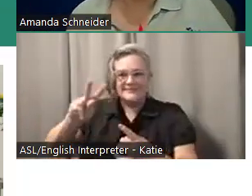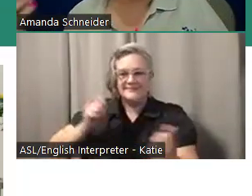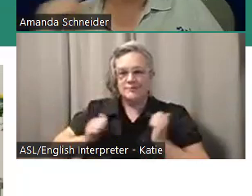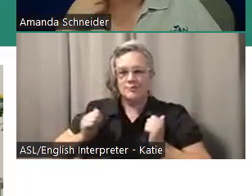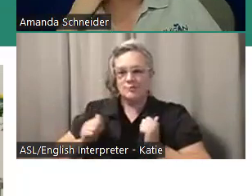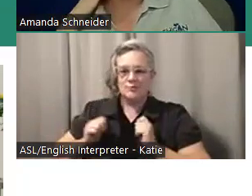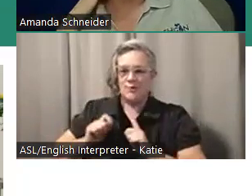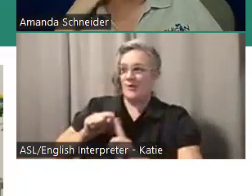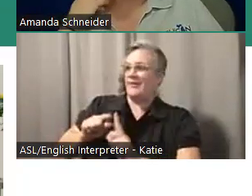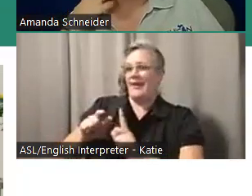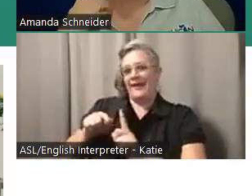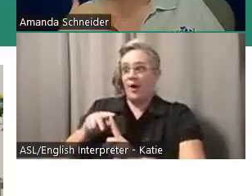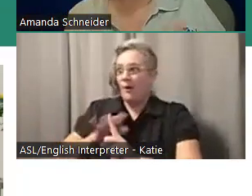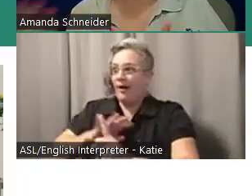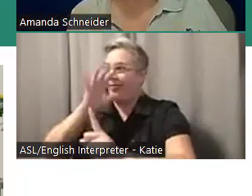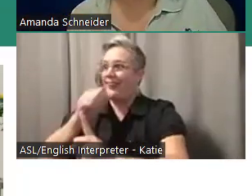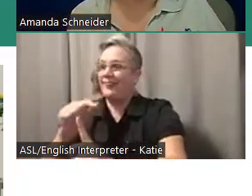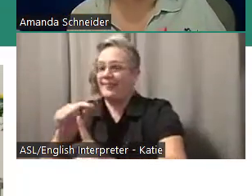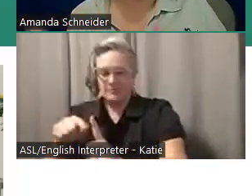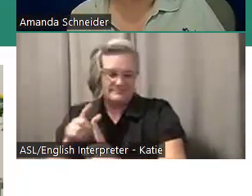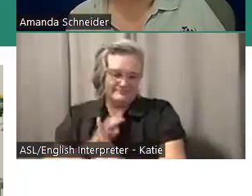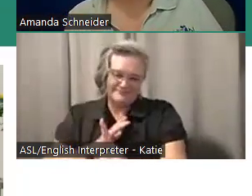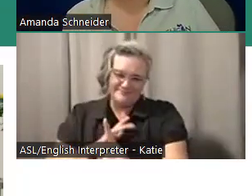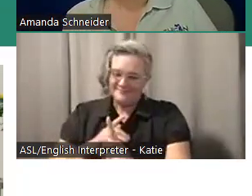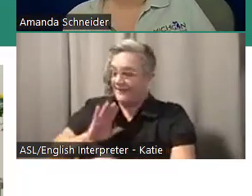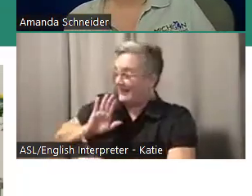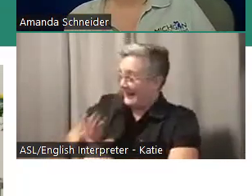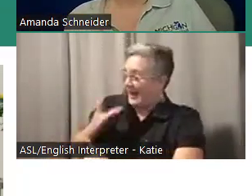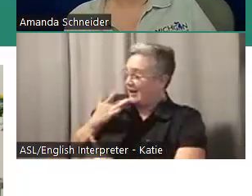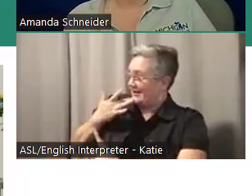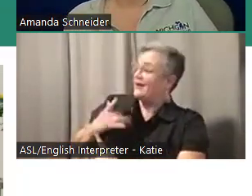Really letting them have some choice, um, helps to build that interest and engagement with the reading.